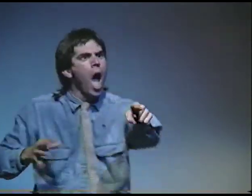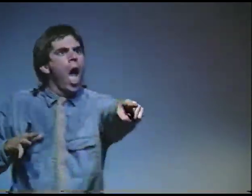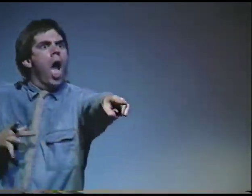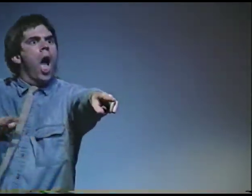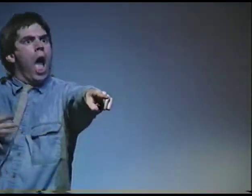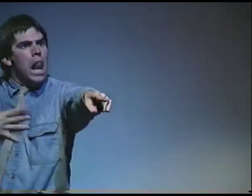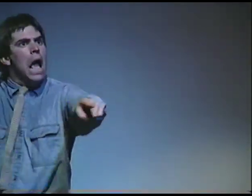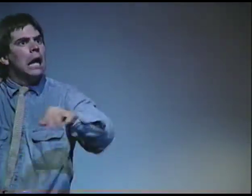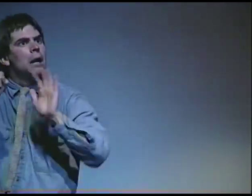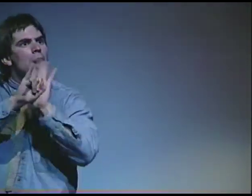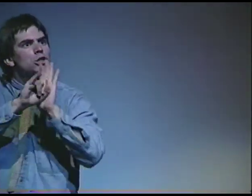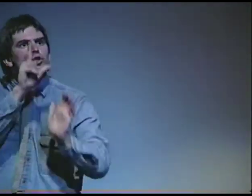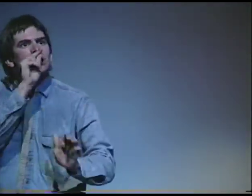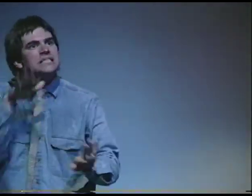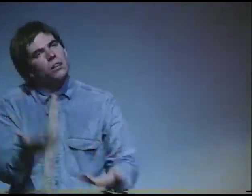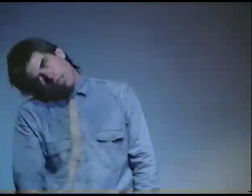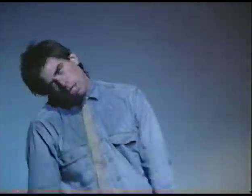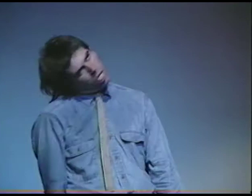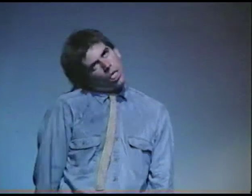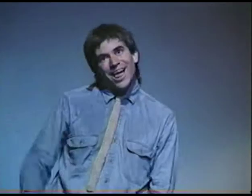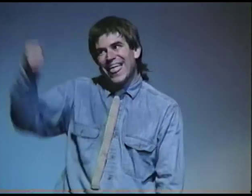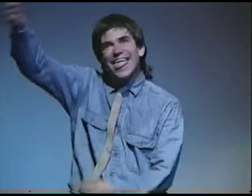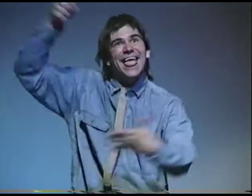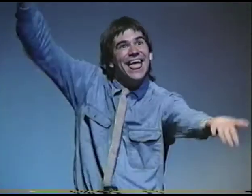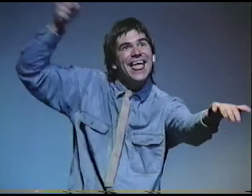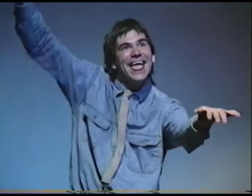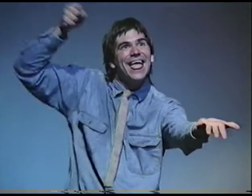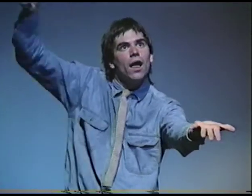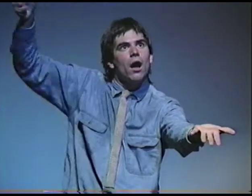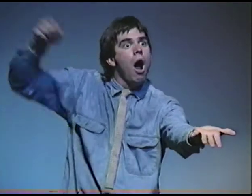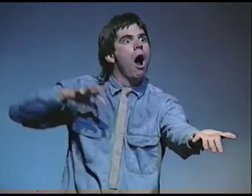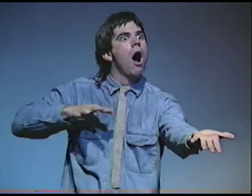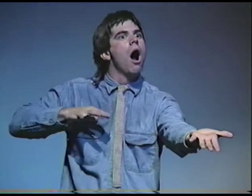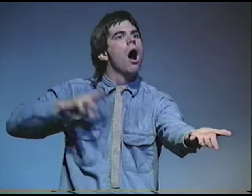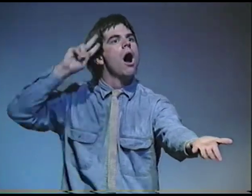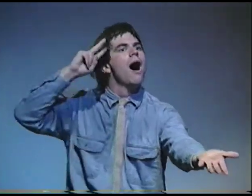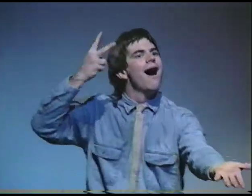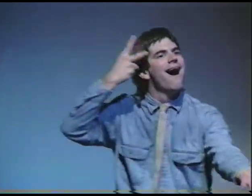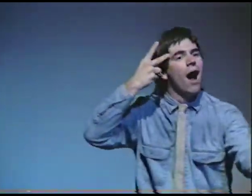It was a misunderstanding, but I liked that image of the dead chicken.